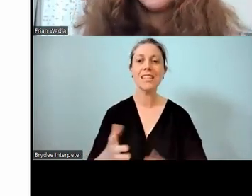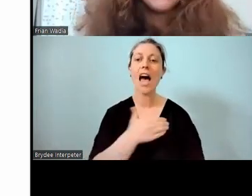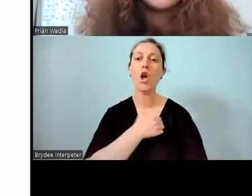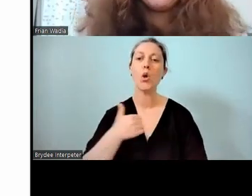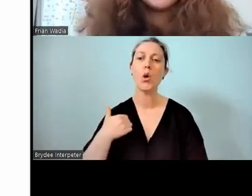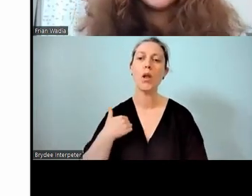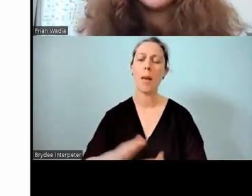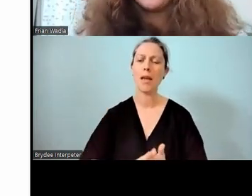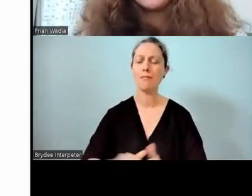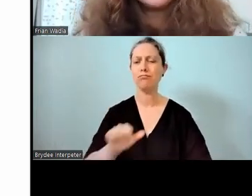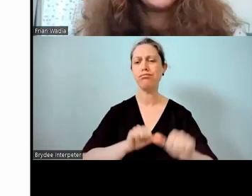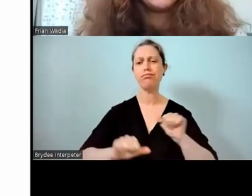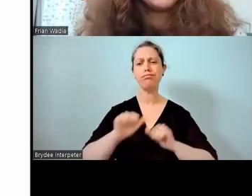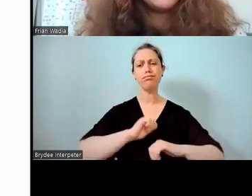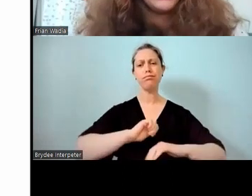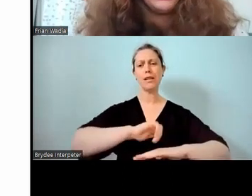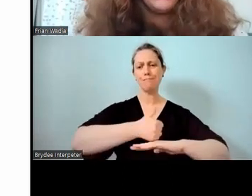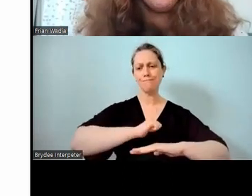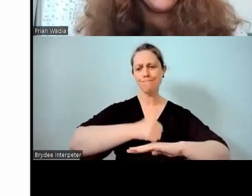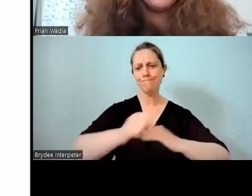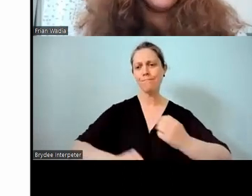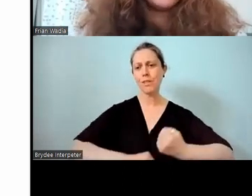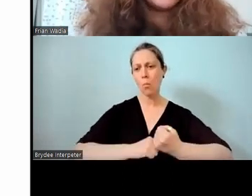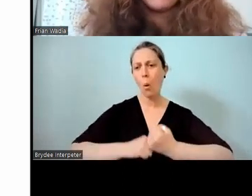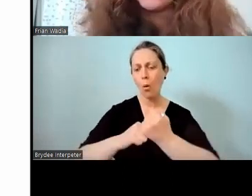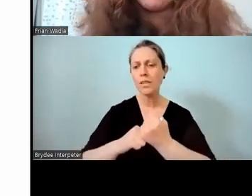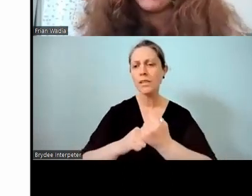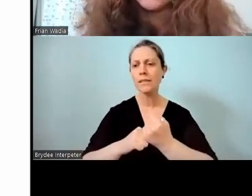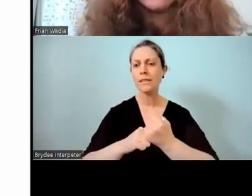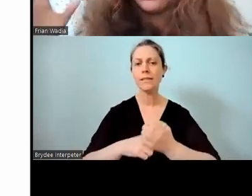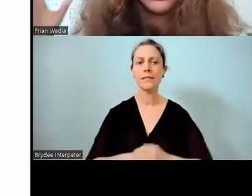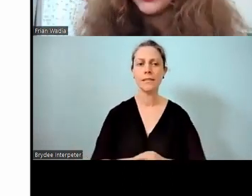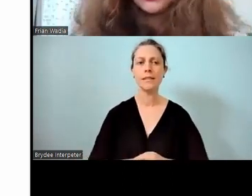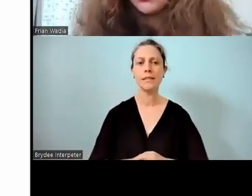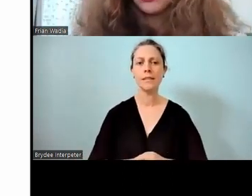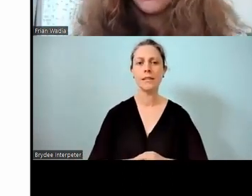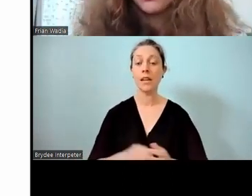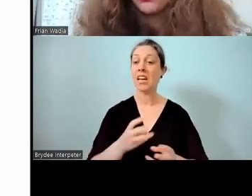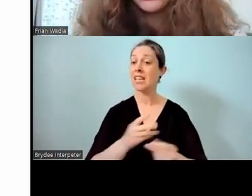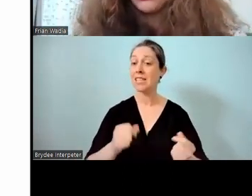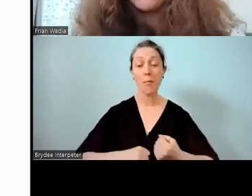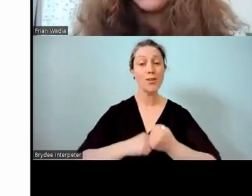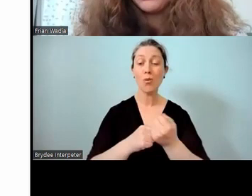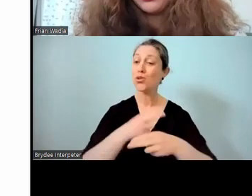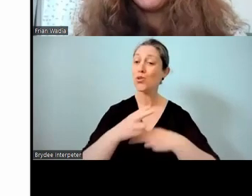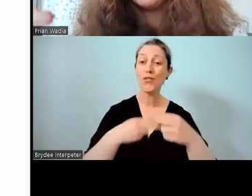putting in the supports early as needed. And you know that some of the supports could be universal sort of supports rather than having